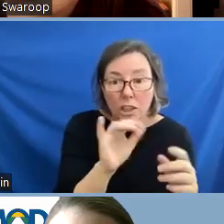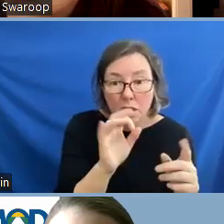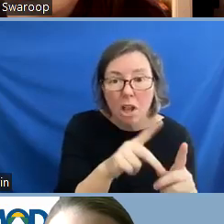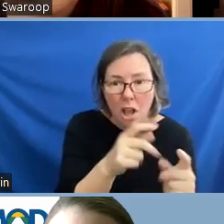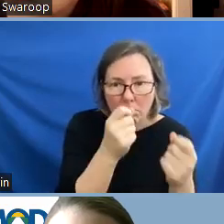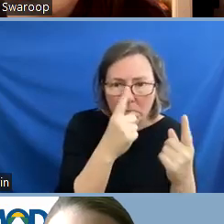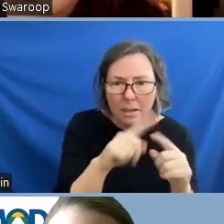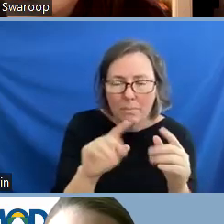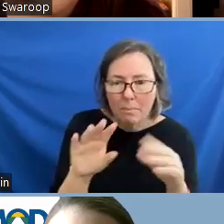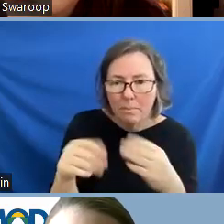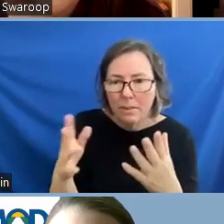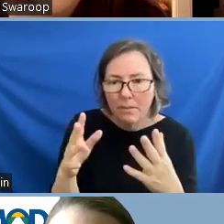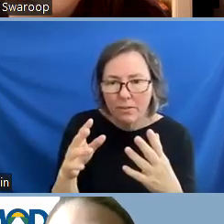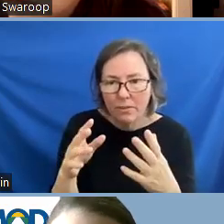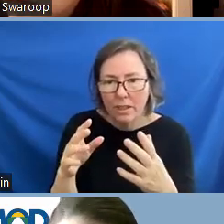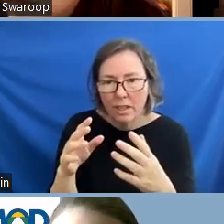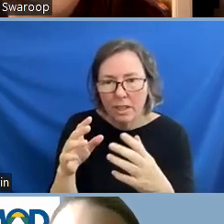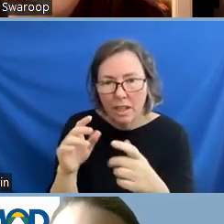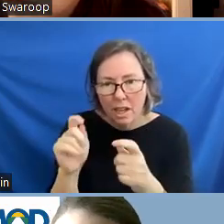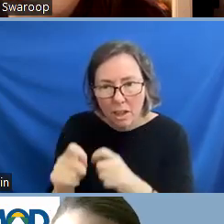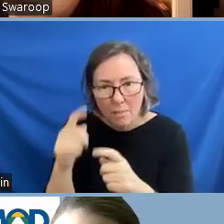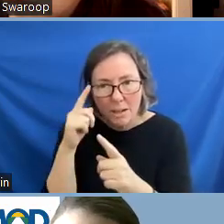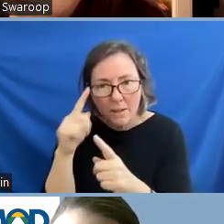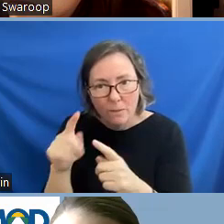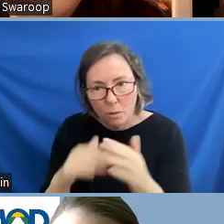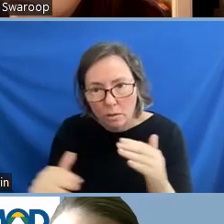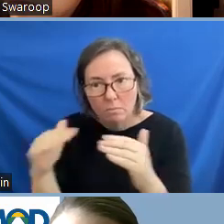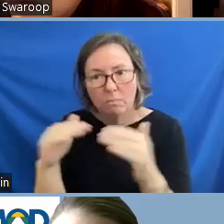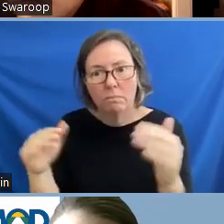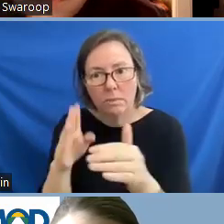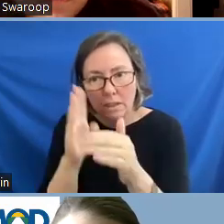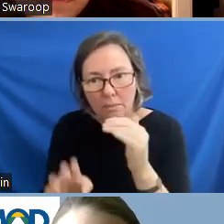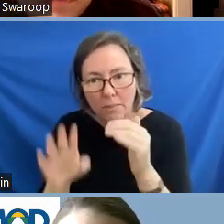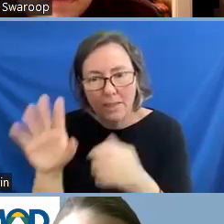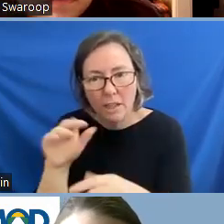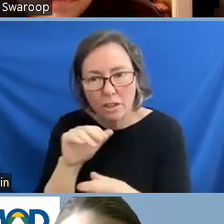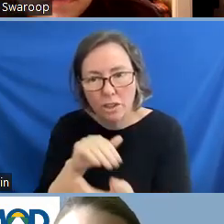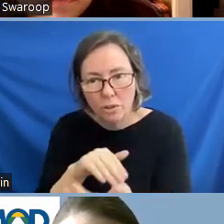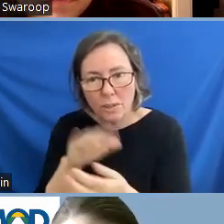for them to complete their job duties. It's not an exception where there's a must-do.